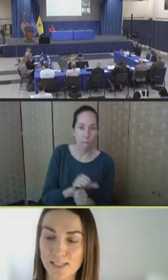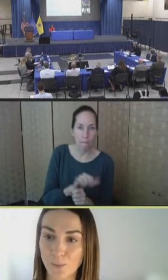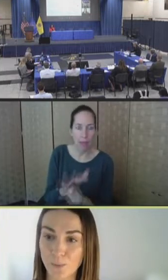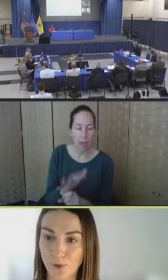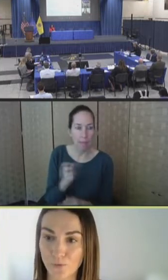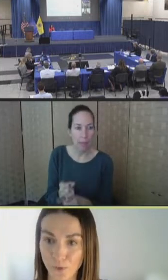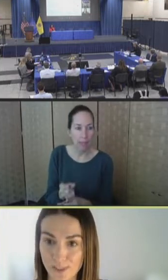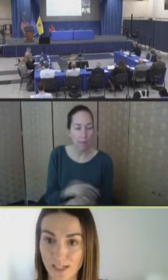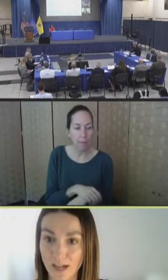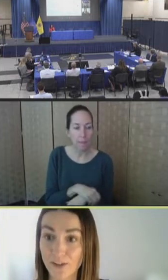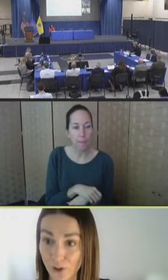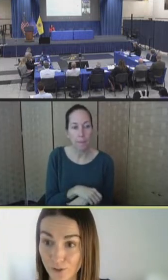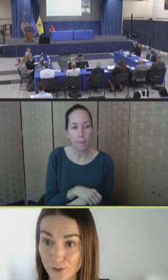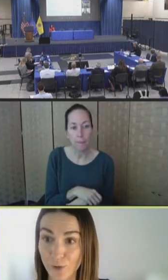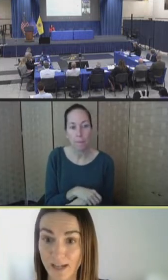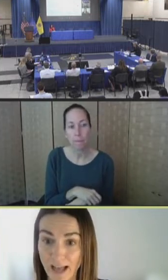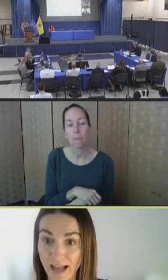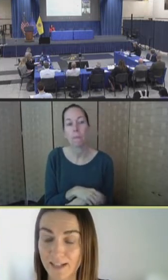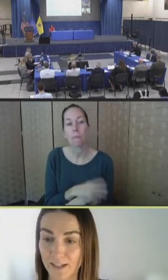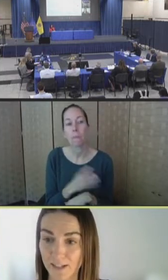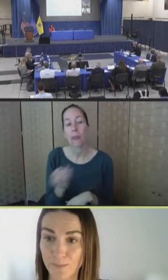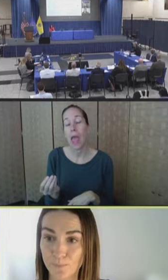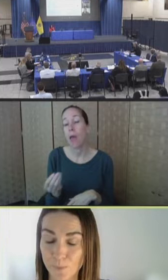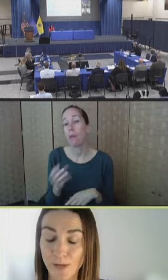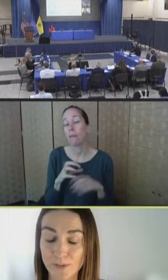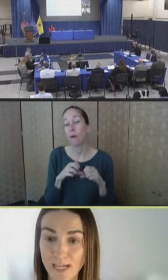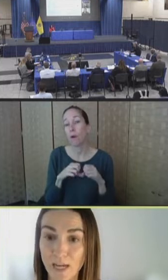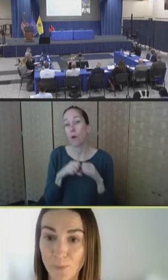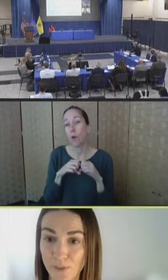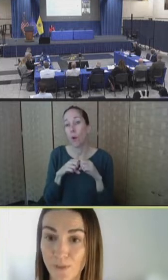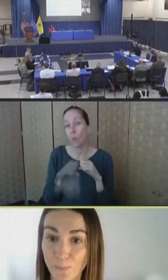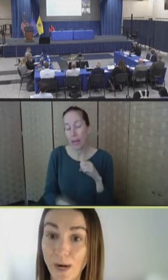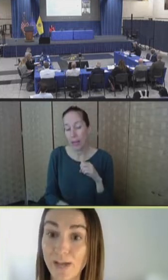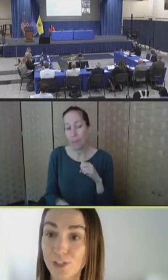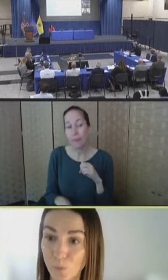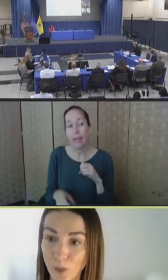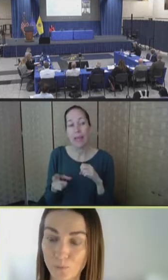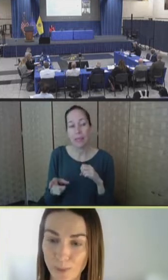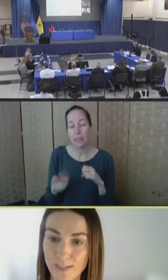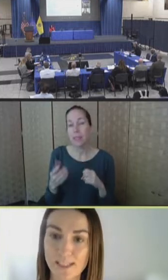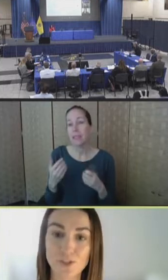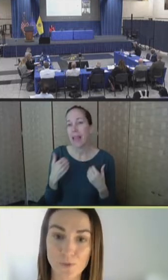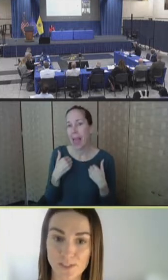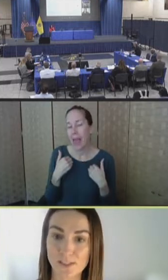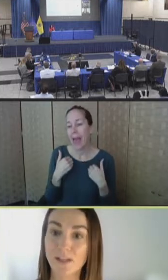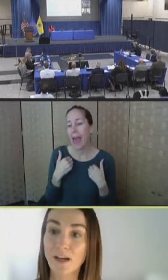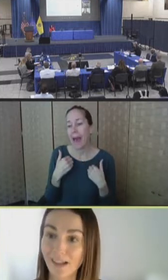that we're focusing on also had had a spouse die within the prior 12 weeks. And so this is kind